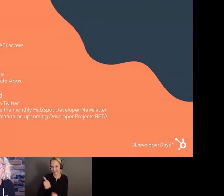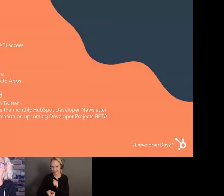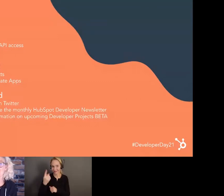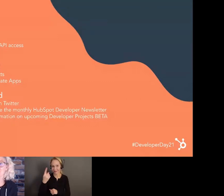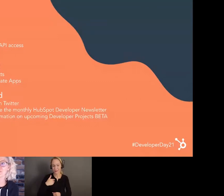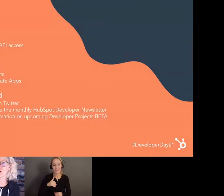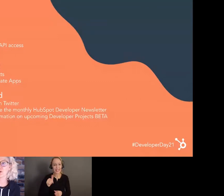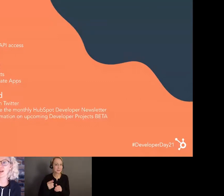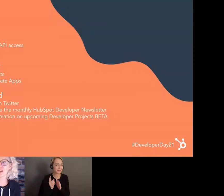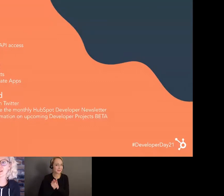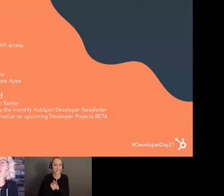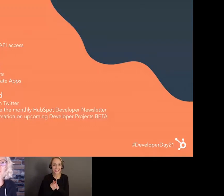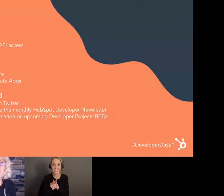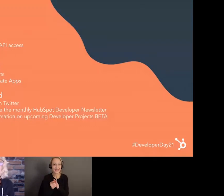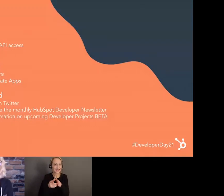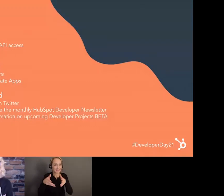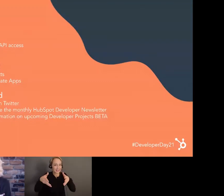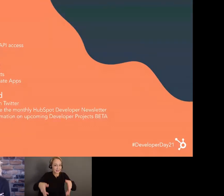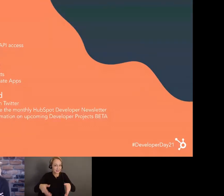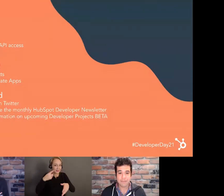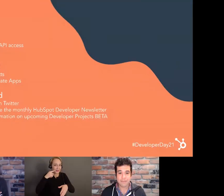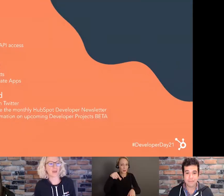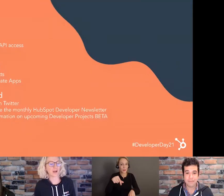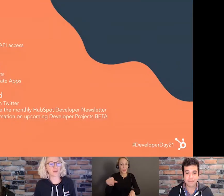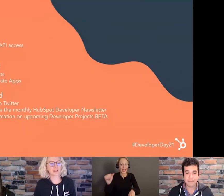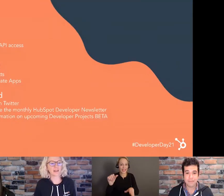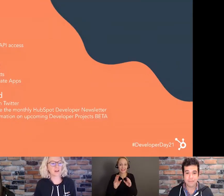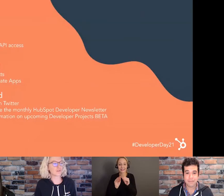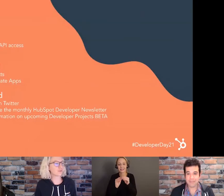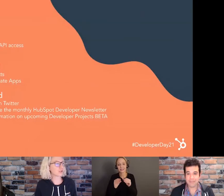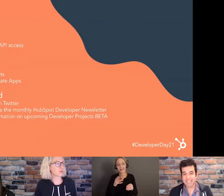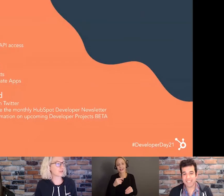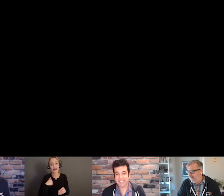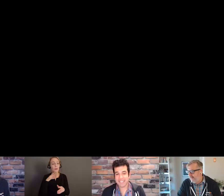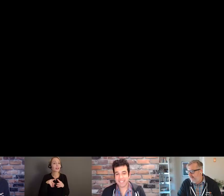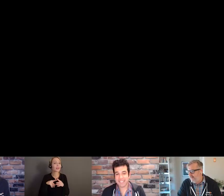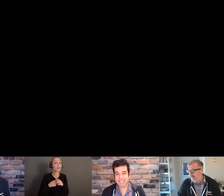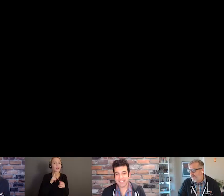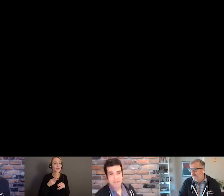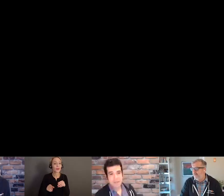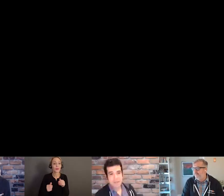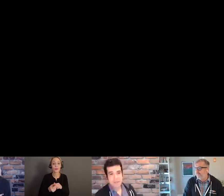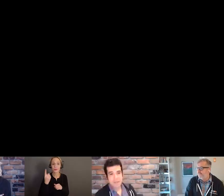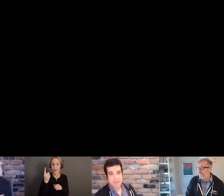AND I'M GOING TO KICK IT OFF QUICKLY WITH ONE QUICK QUESTION STRAIGHT TO LAURIE.